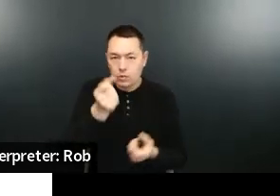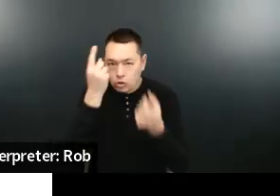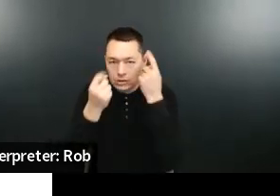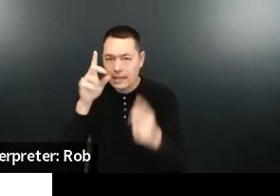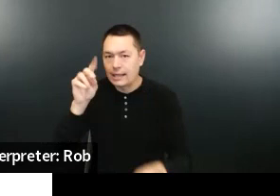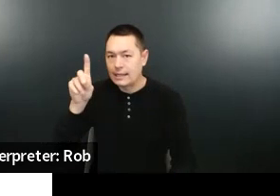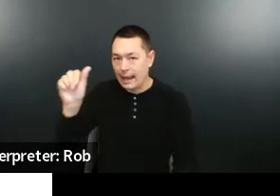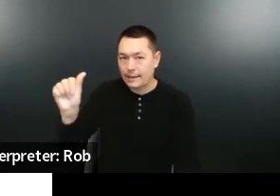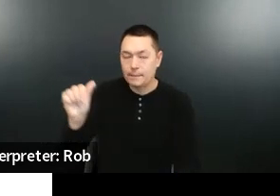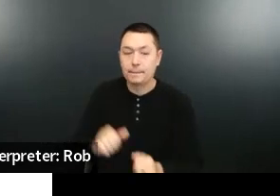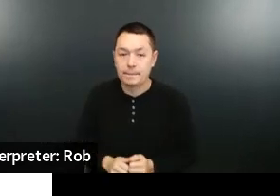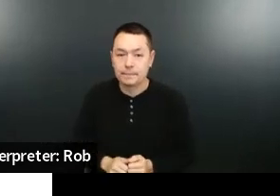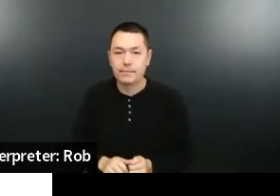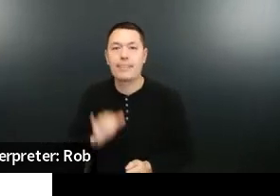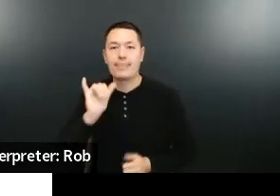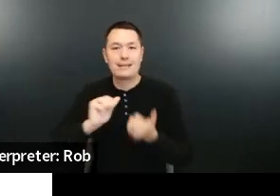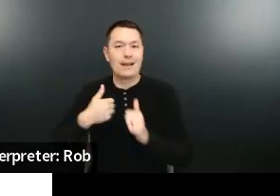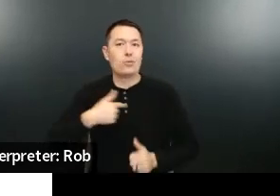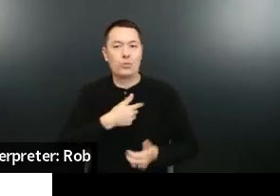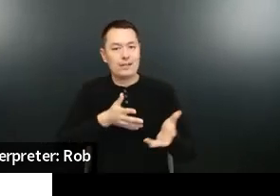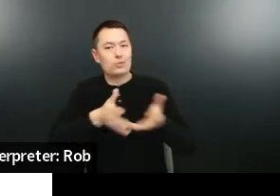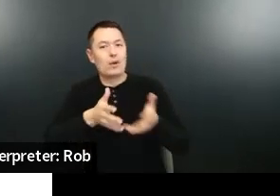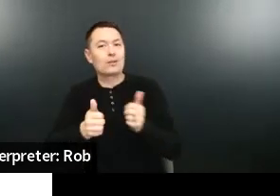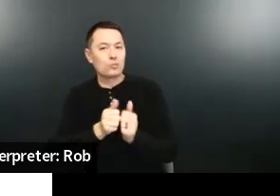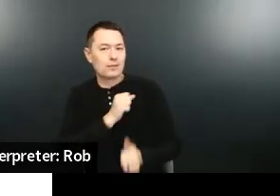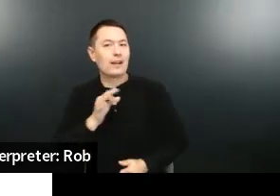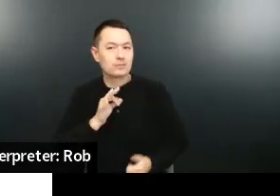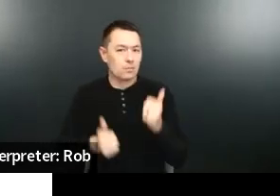That's really we interact with faculty most, I would say with data and research.